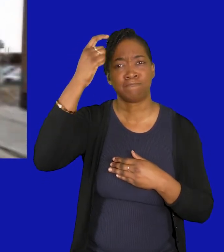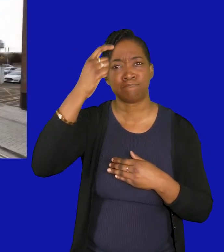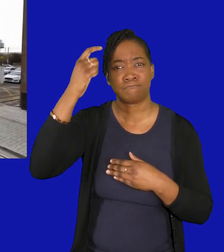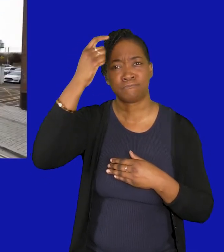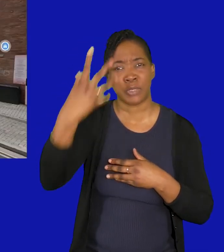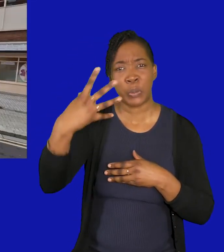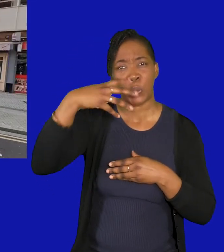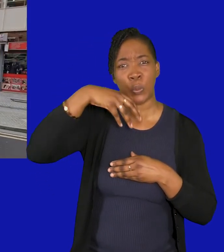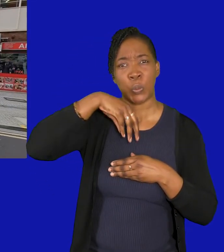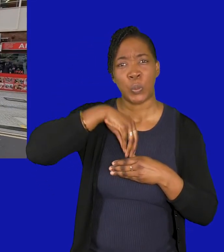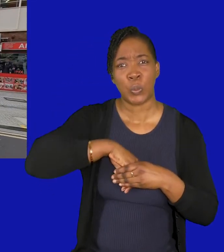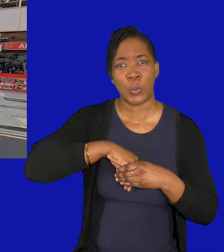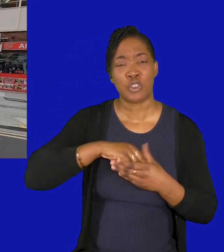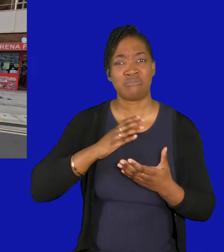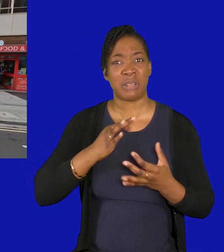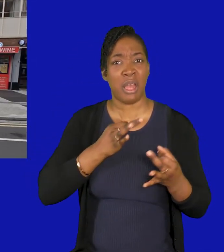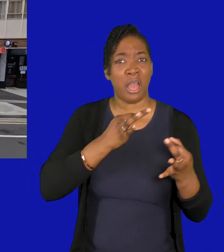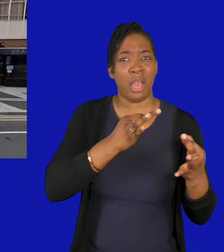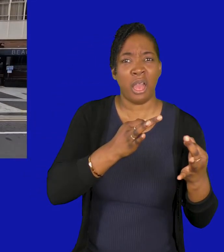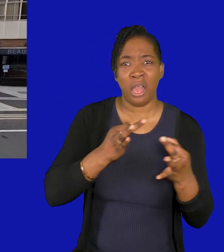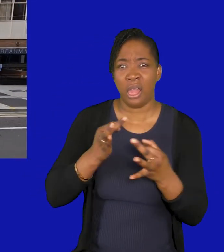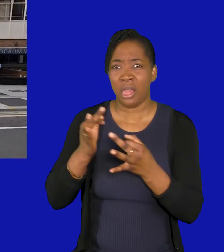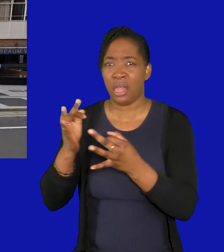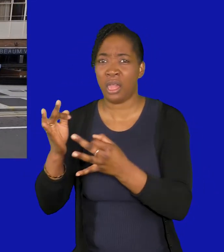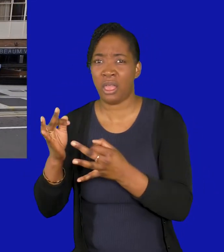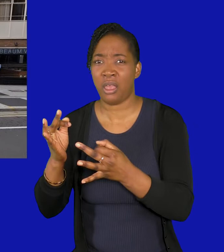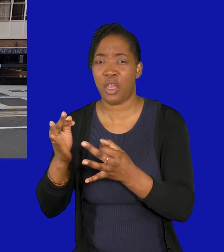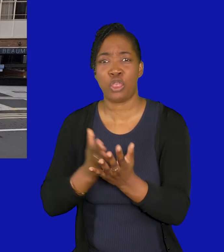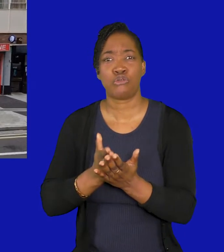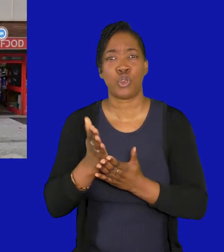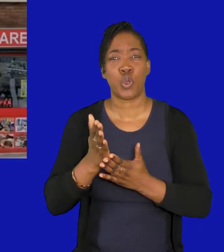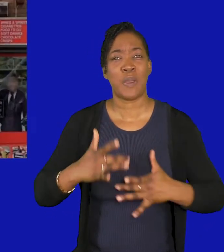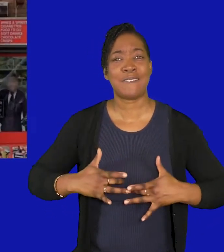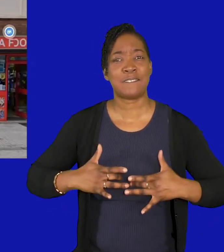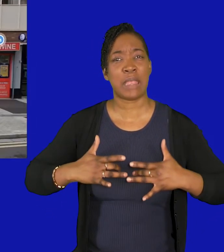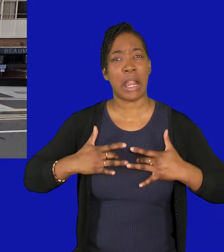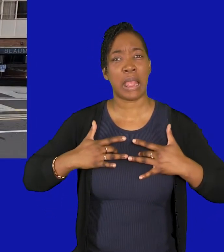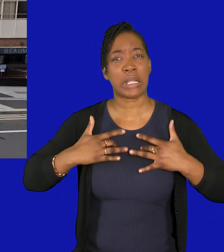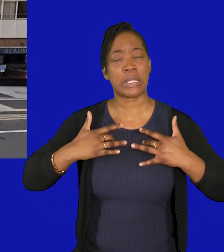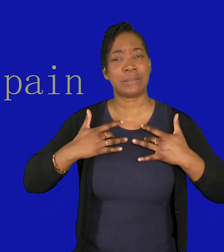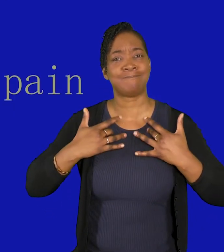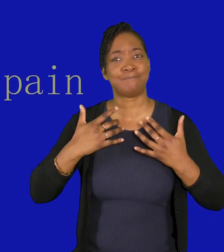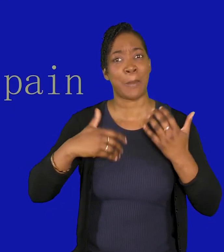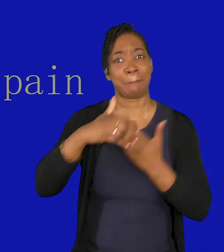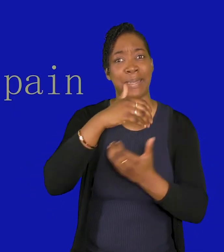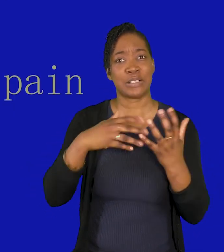It's ephemeral, gestures towards things, and is led by feeling. So naturally when you combine that